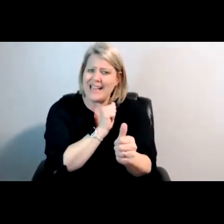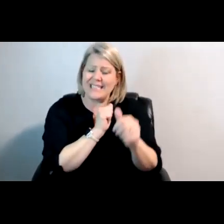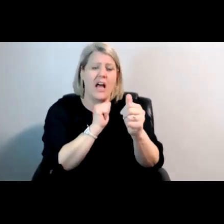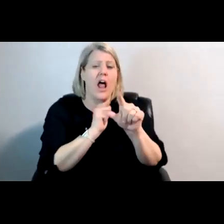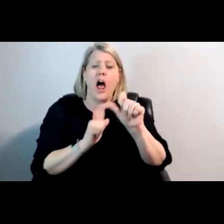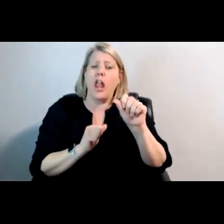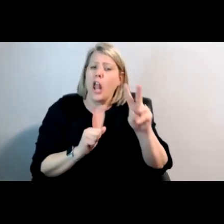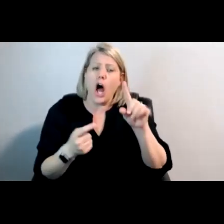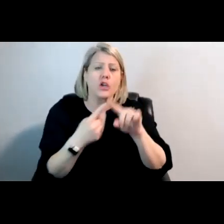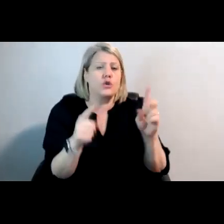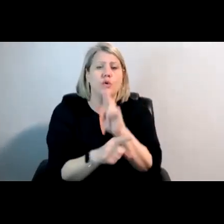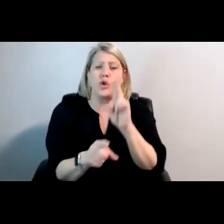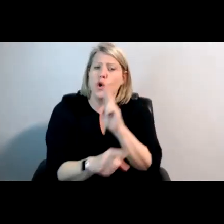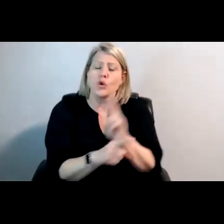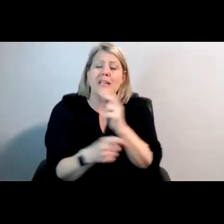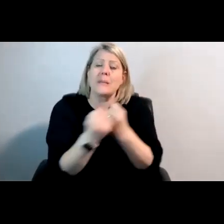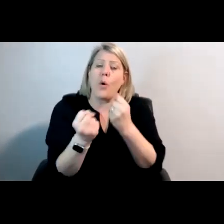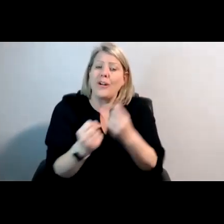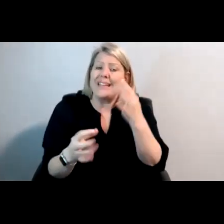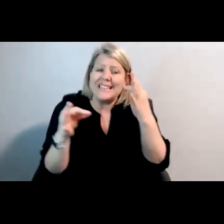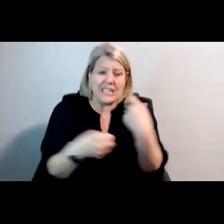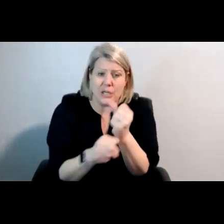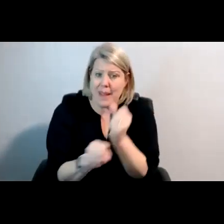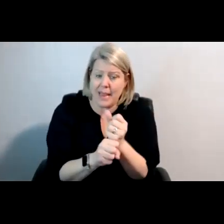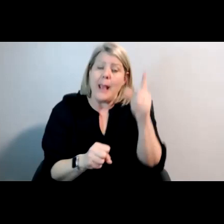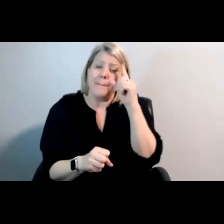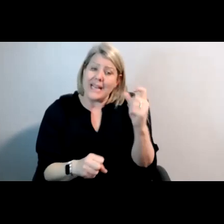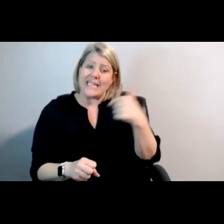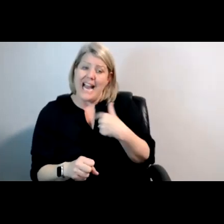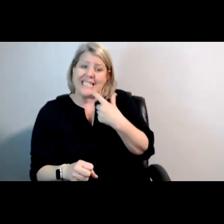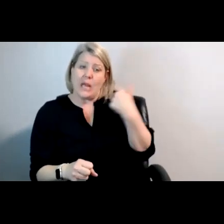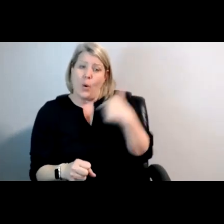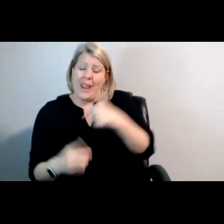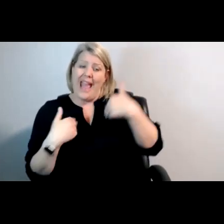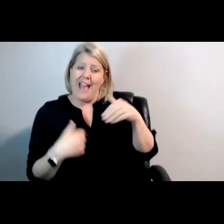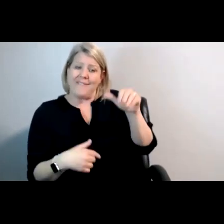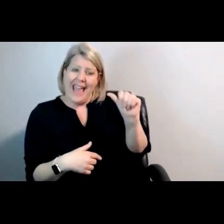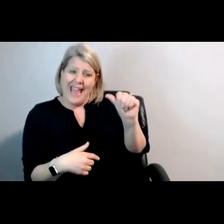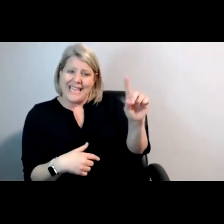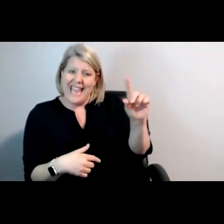to use support a decision-making, because as I say, we've had the Americans With Disabilities Act for decades.